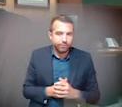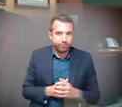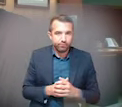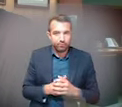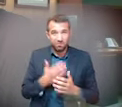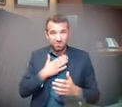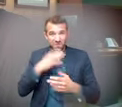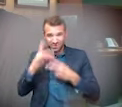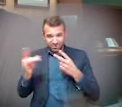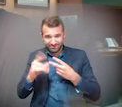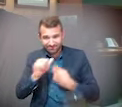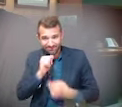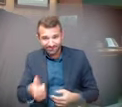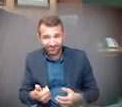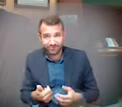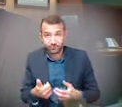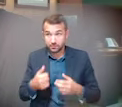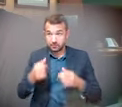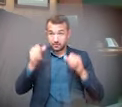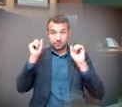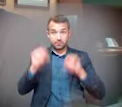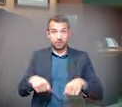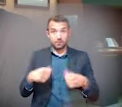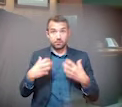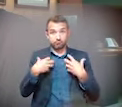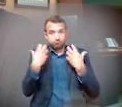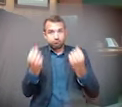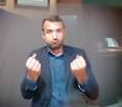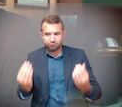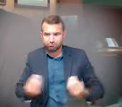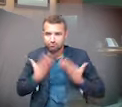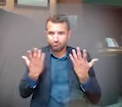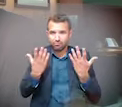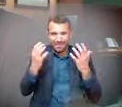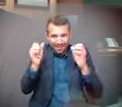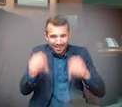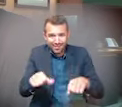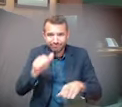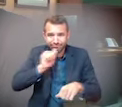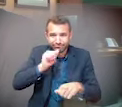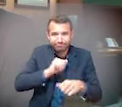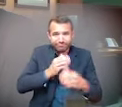I mean, it is a testament to our resilience and the ability to be able to weather through this, but it's not a choice.